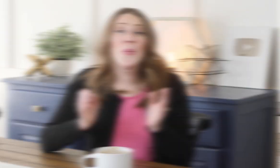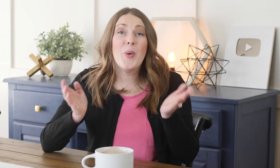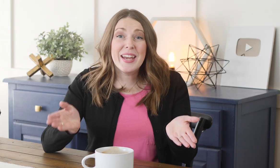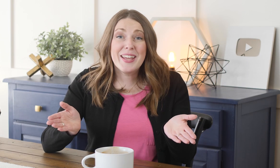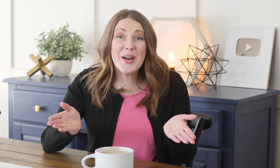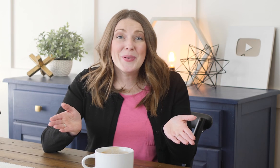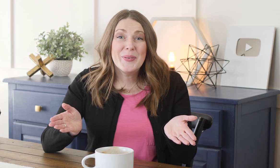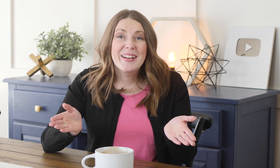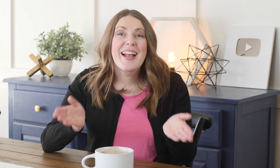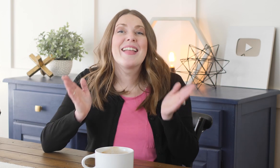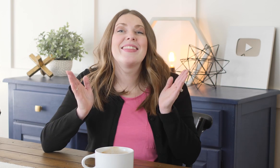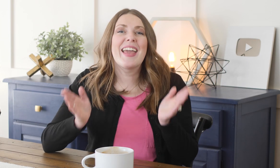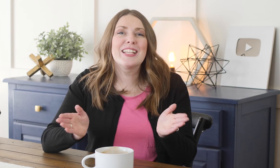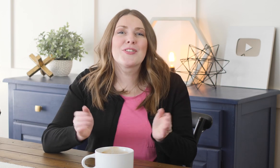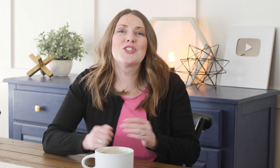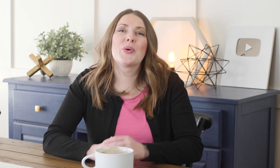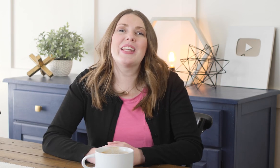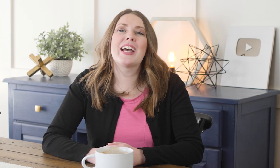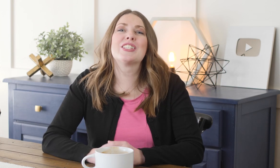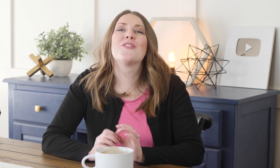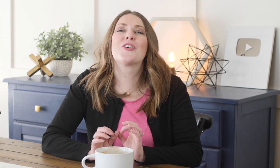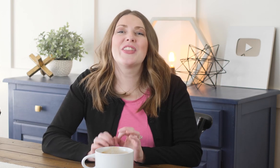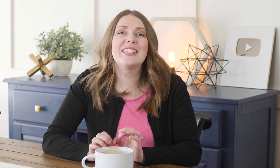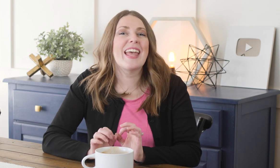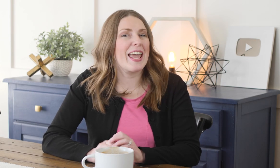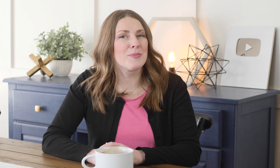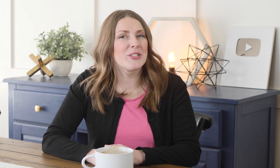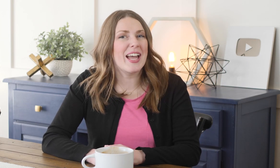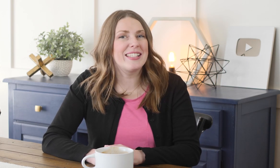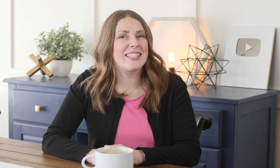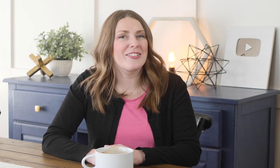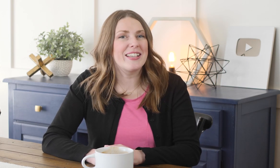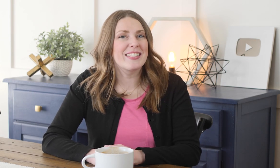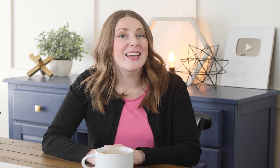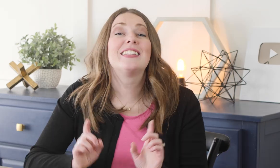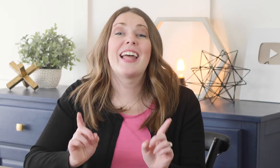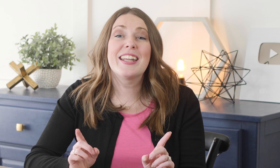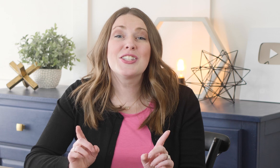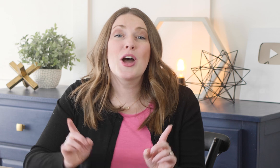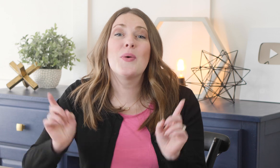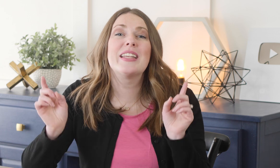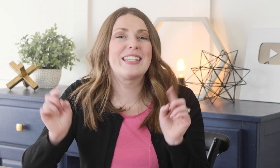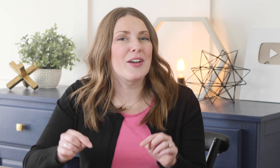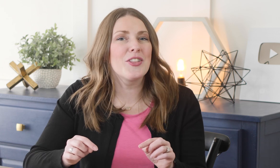Way to go! Thanks for joining us for this animal sign series. Let us know down in the